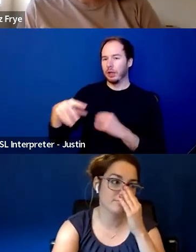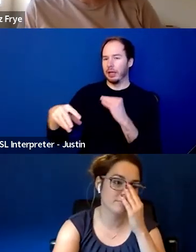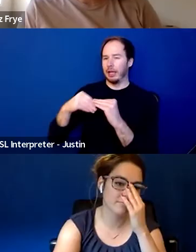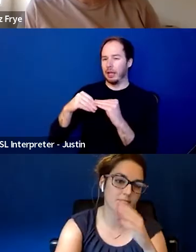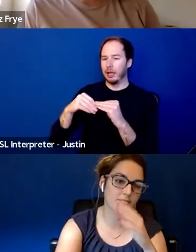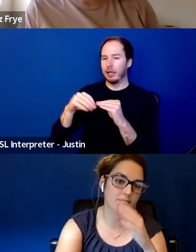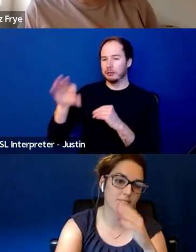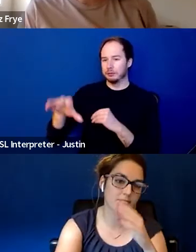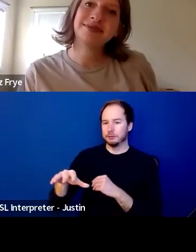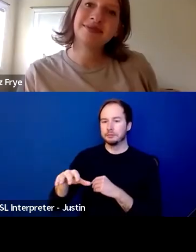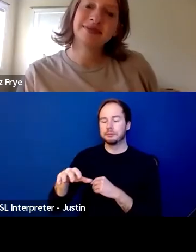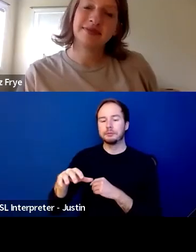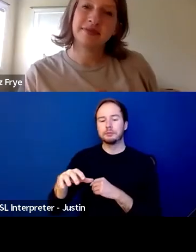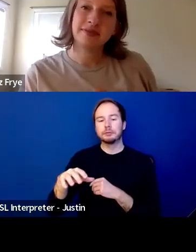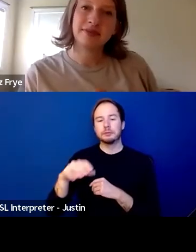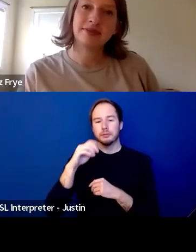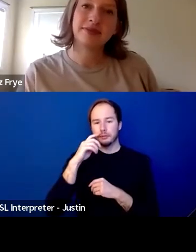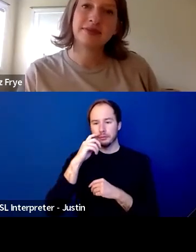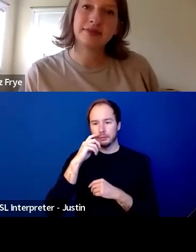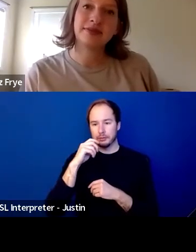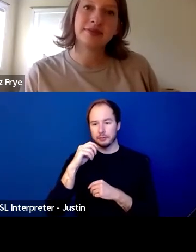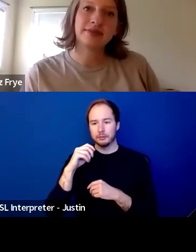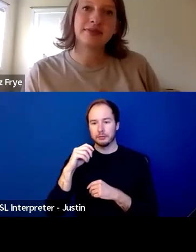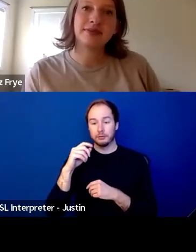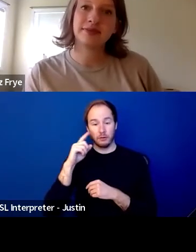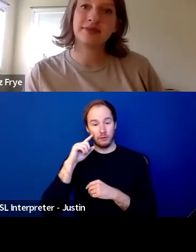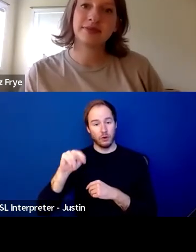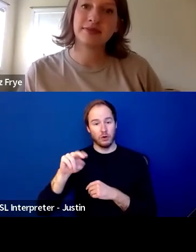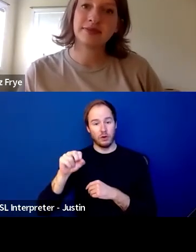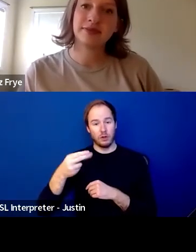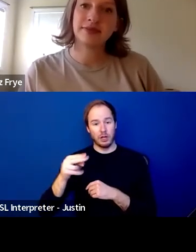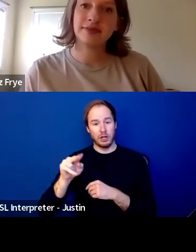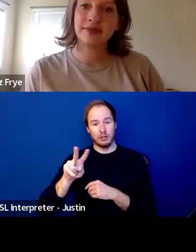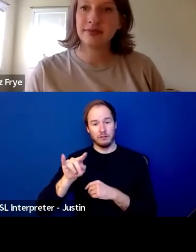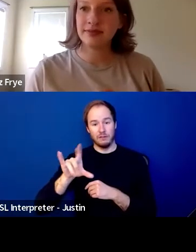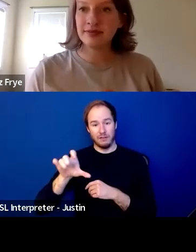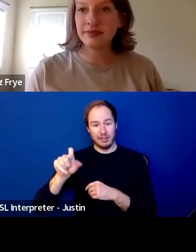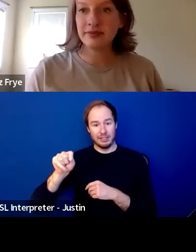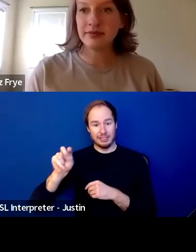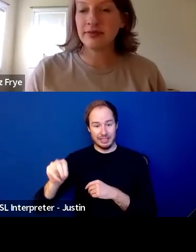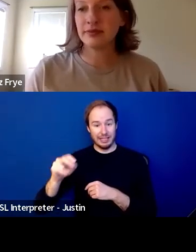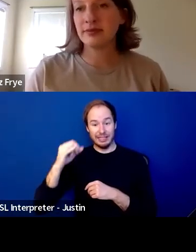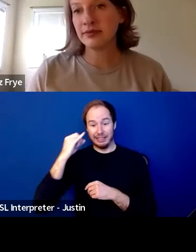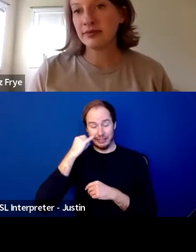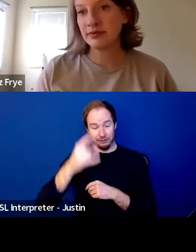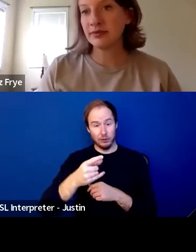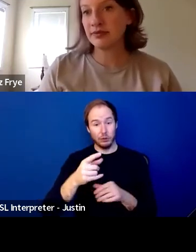So at least in Nashville, if you miss three community mental health appointments,